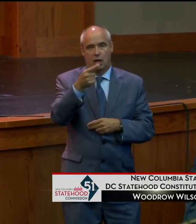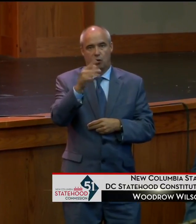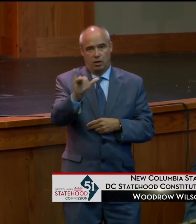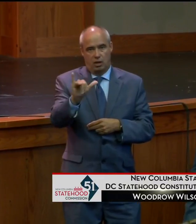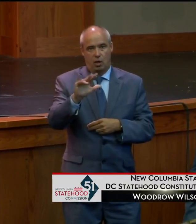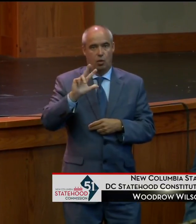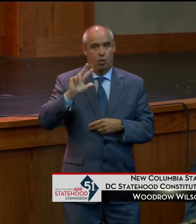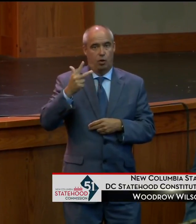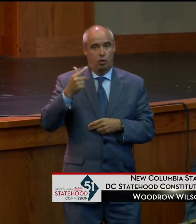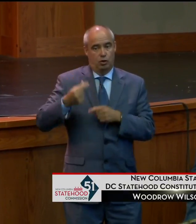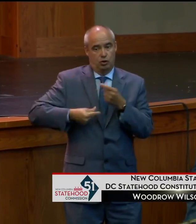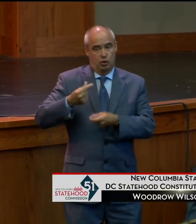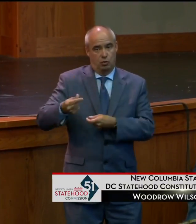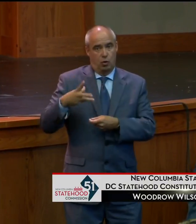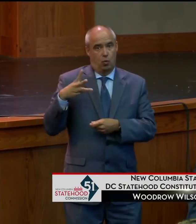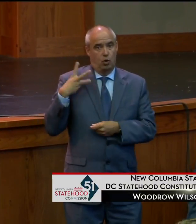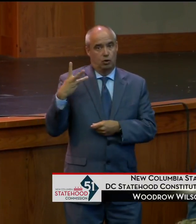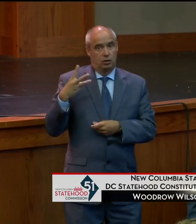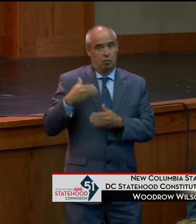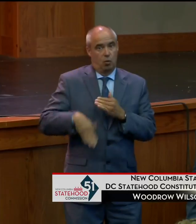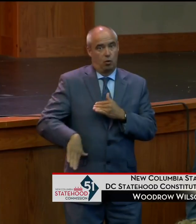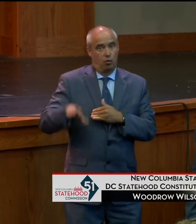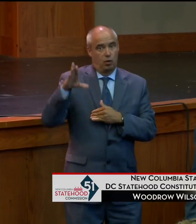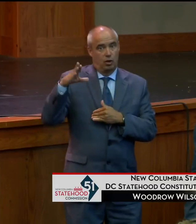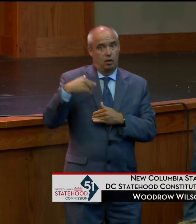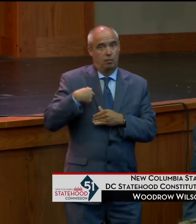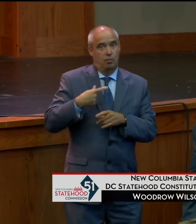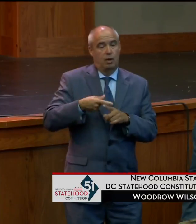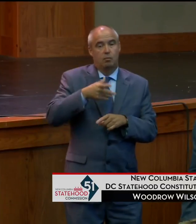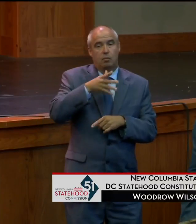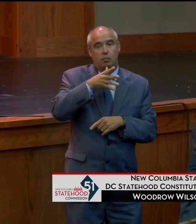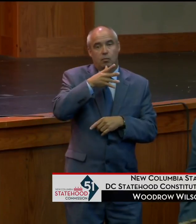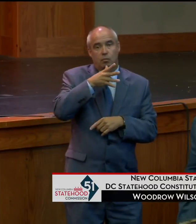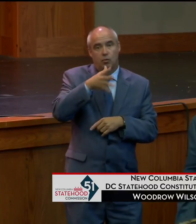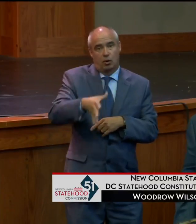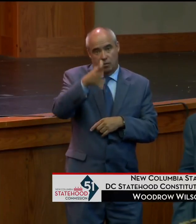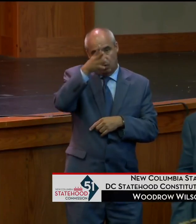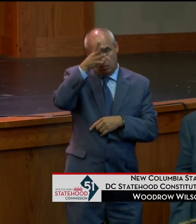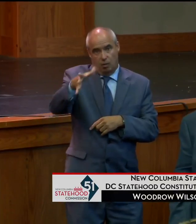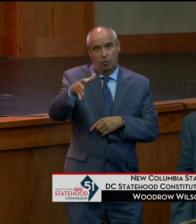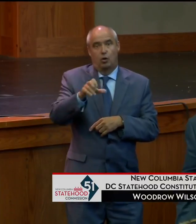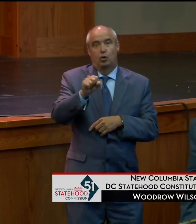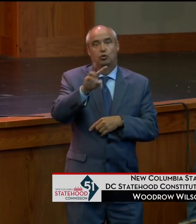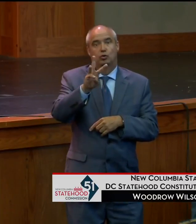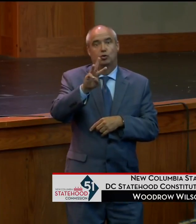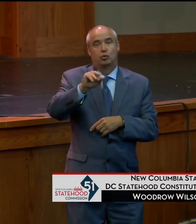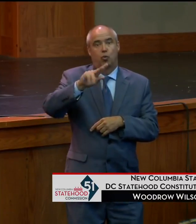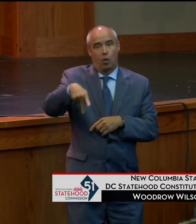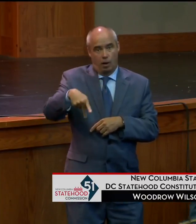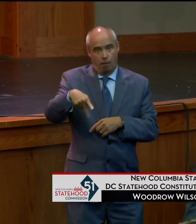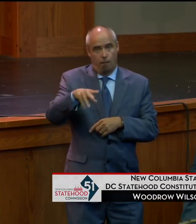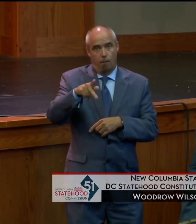I'M DESCENDENT FROM GRANDPARENTS WHO CALLED SWAUM-POODLE AND NOW-NOMA. I KIND OF PREFER SWAUM-POODLE.